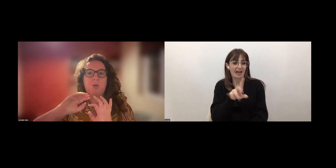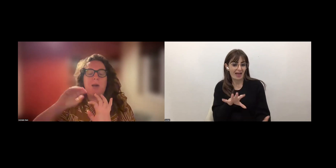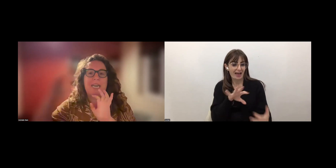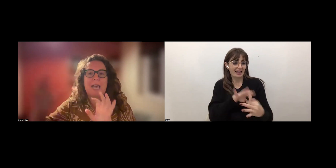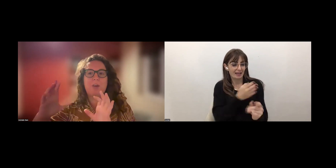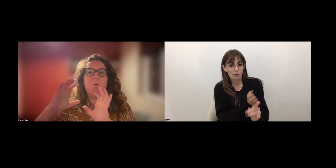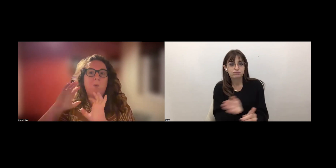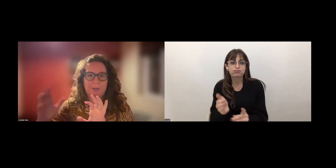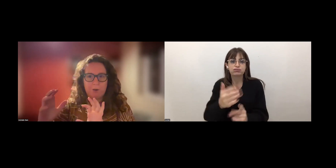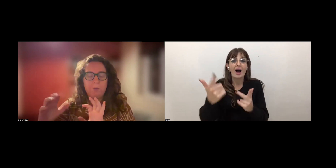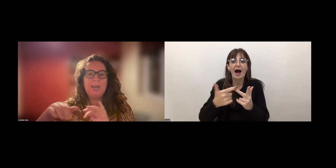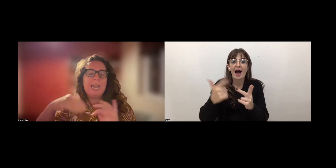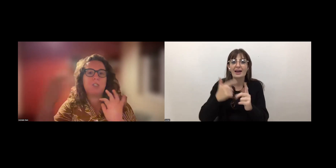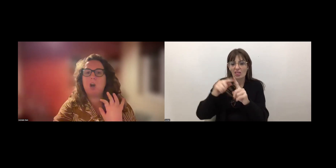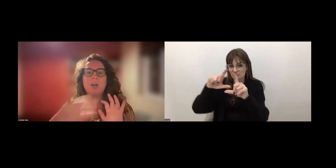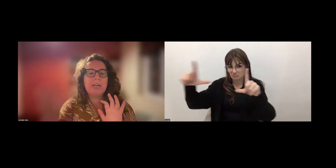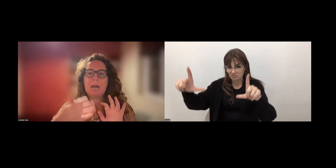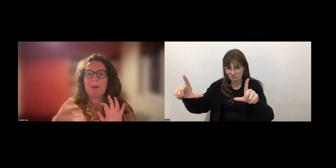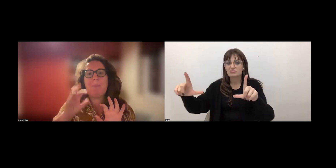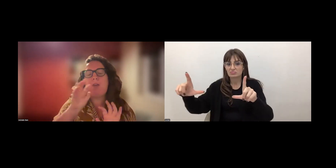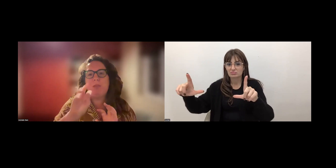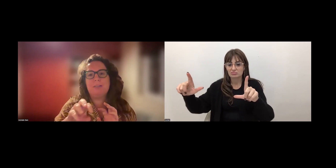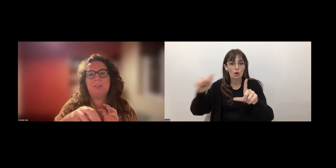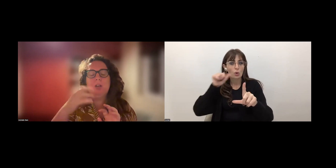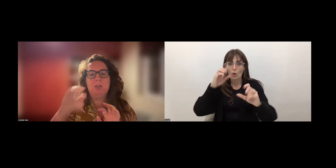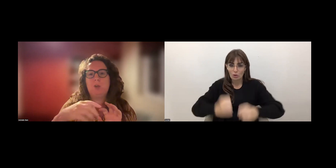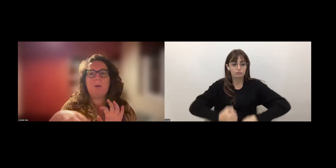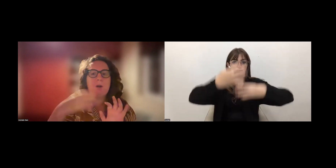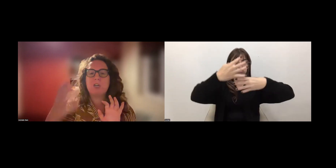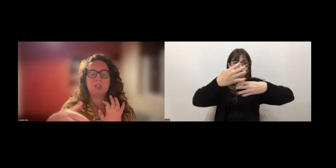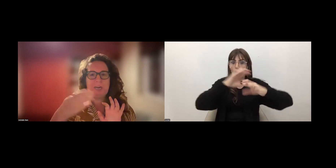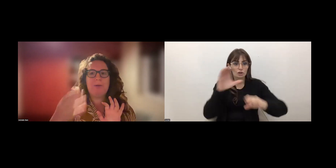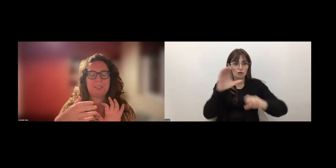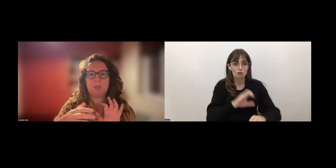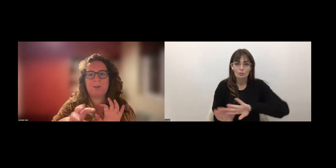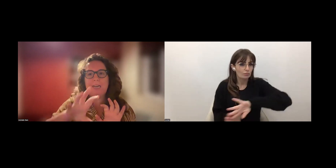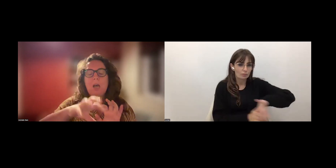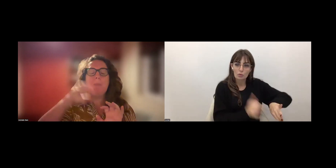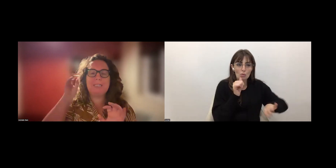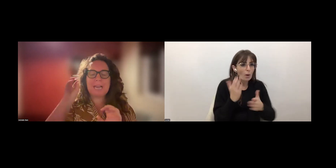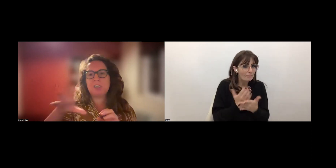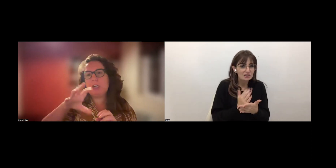to another window. It is not going to come up on this Zoom. I will not share it as a screen. It is